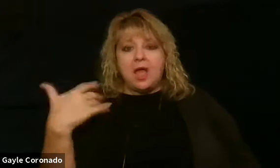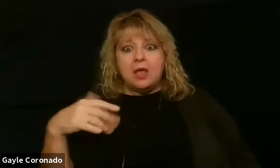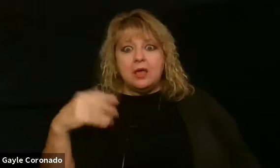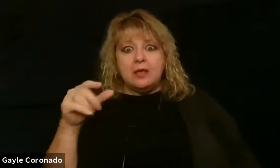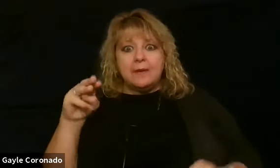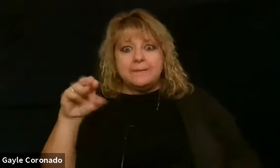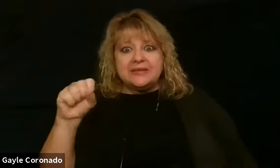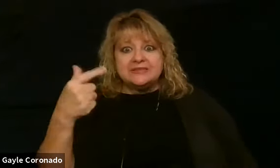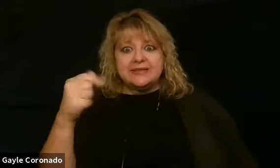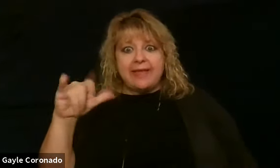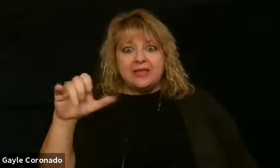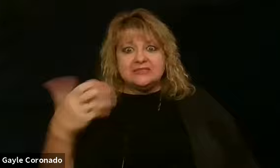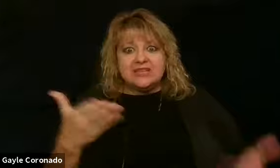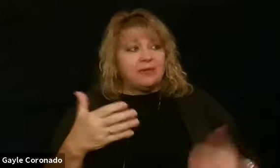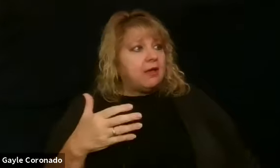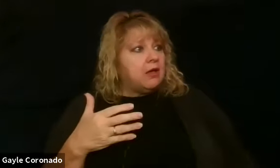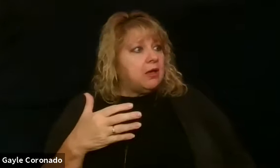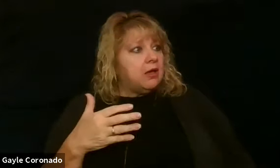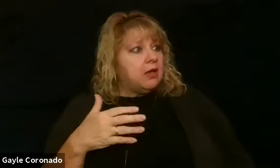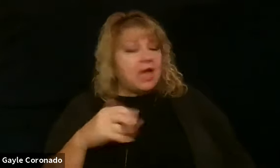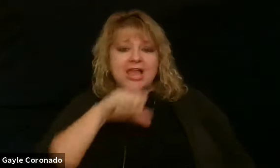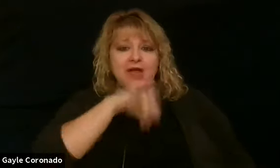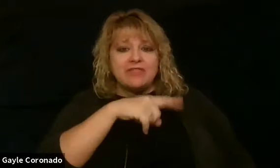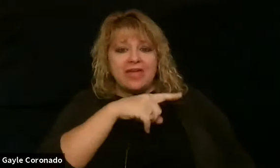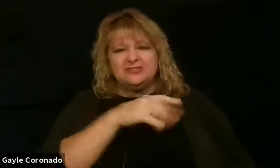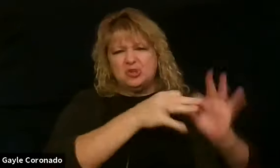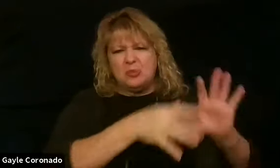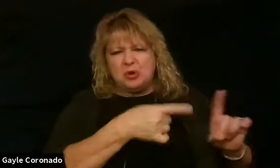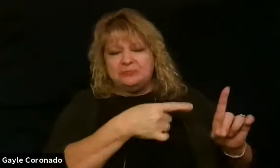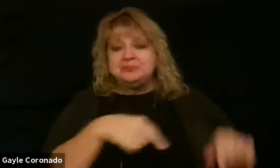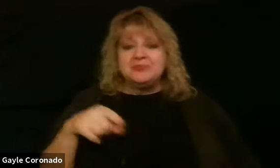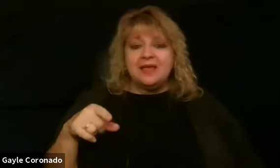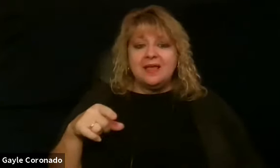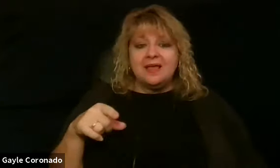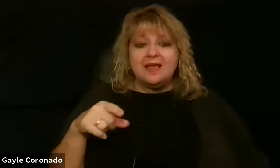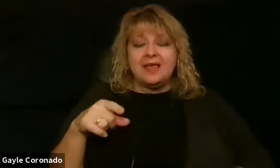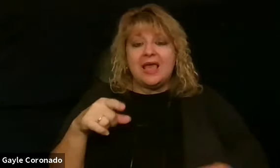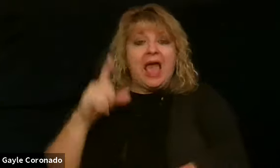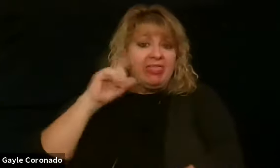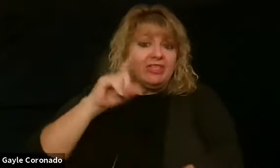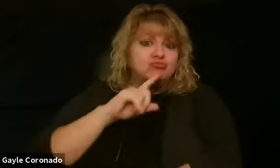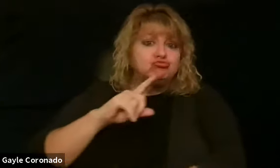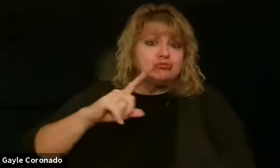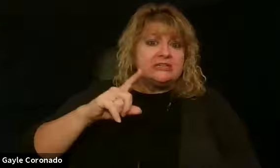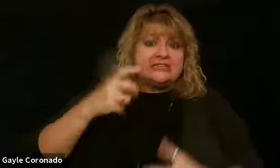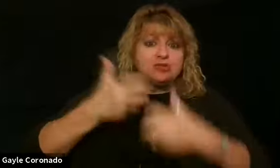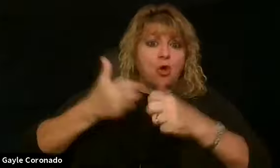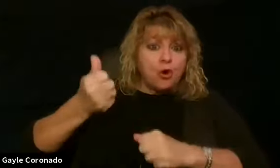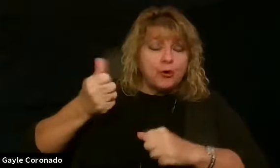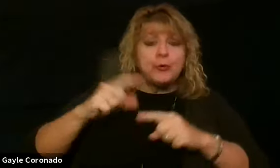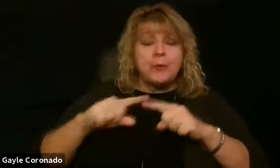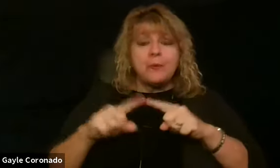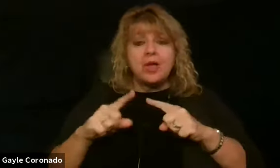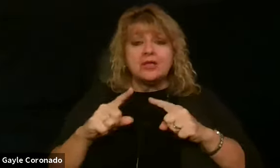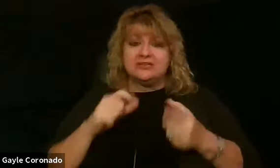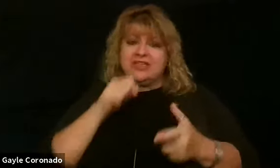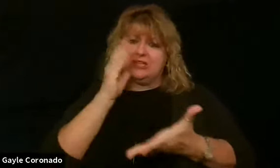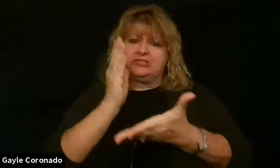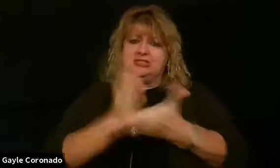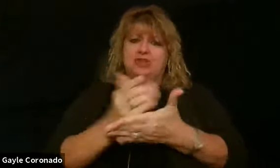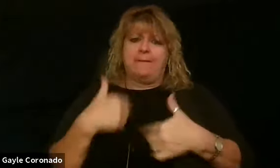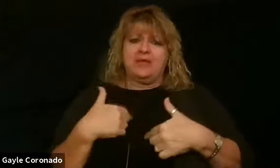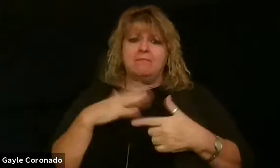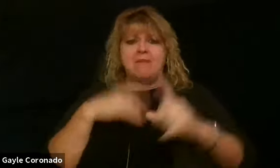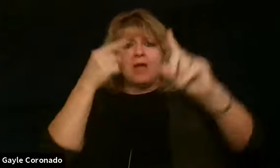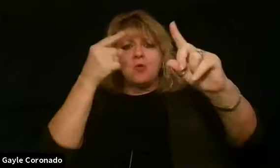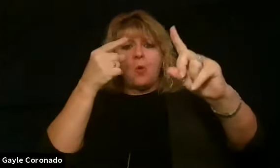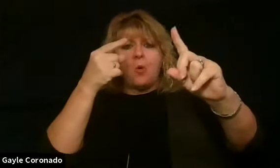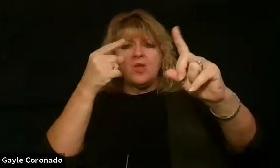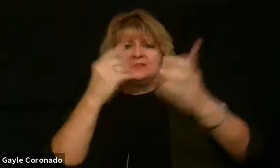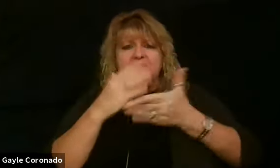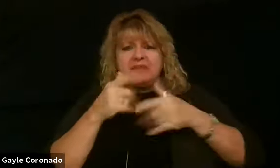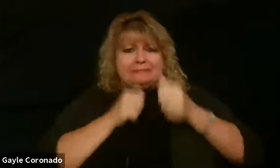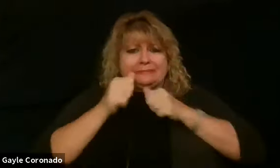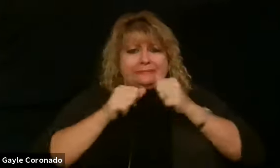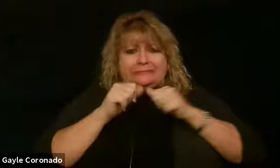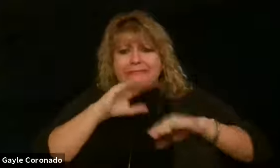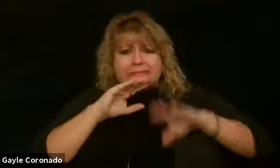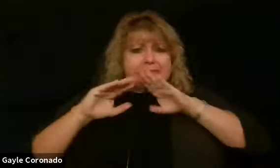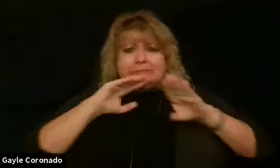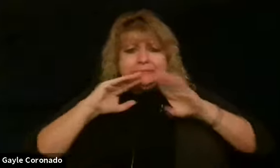I love that. But I, for me personally, I think it's a little harder, But it doesn't stop me from achieving my goal that goal is to get my wallet agree and no matter what's in my way, or what's stopping me.